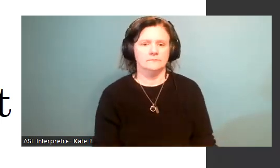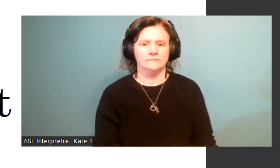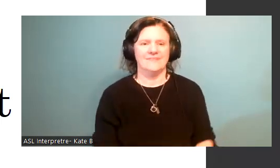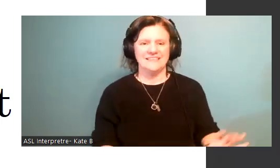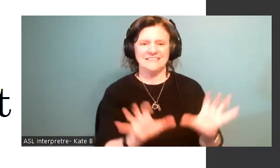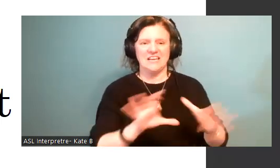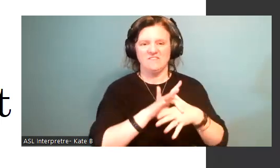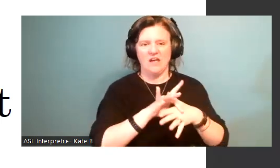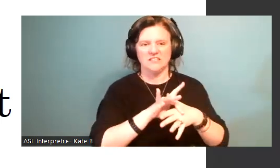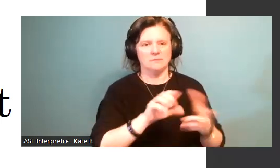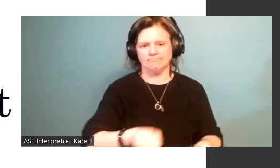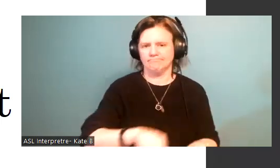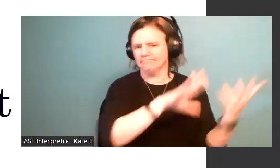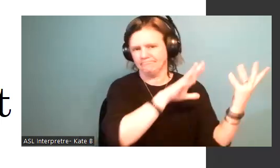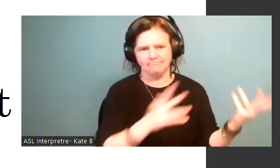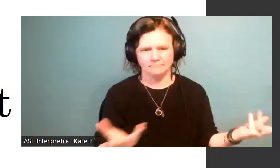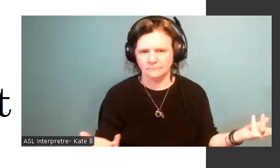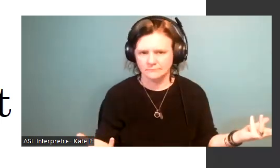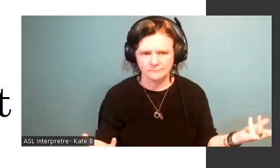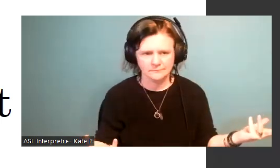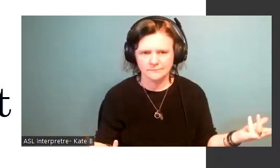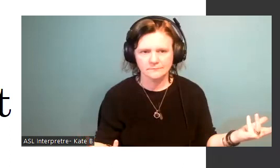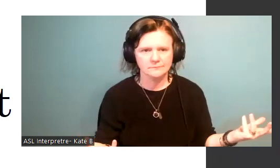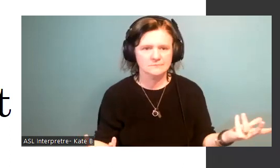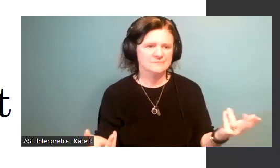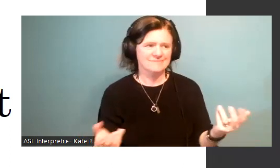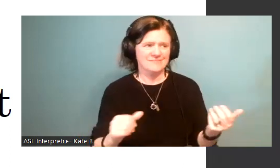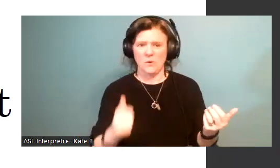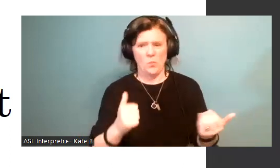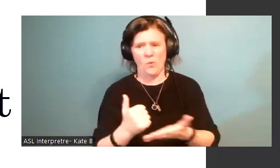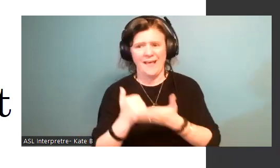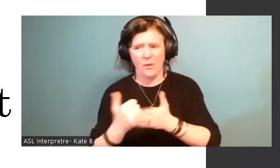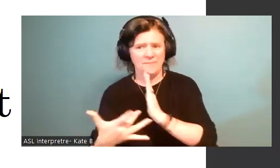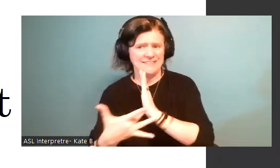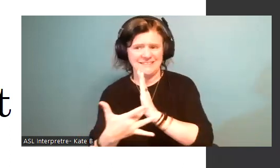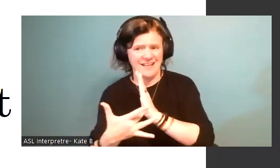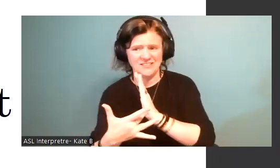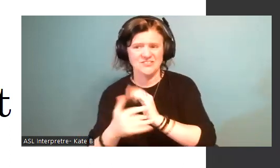ARIA described by.